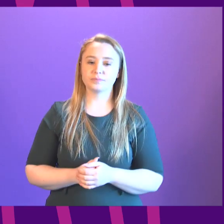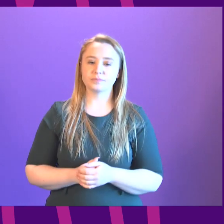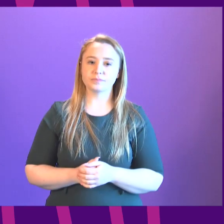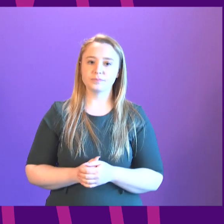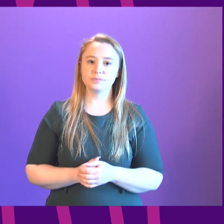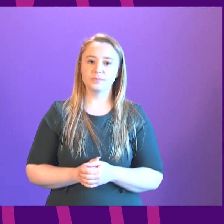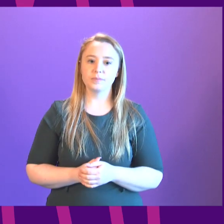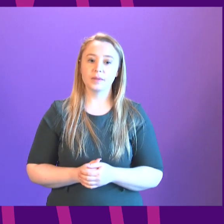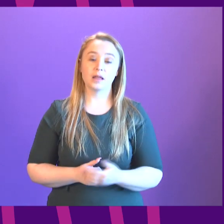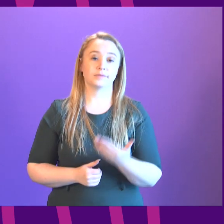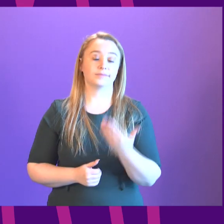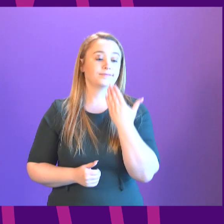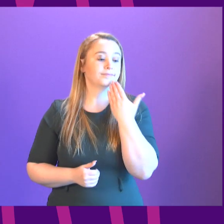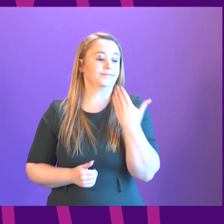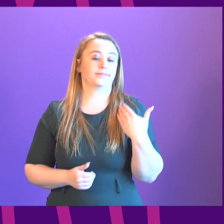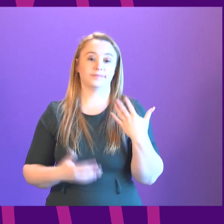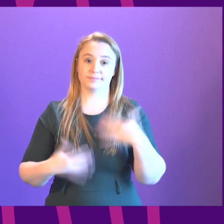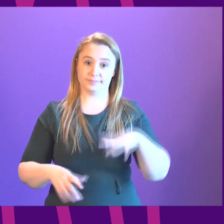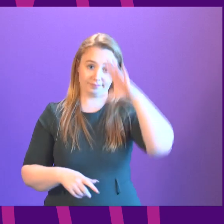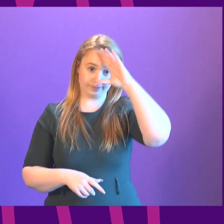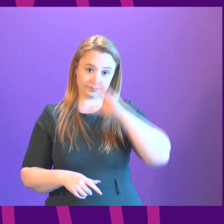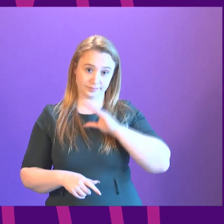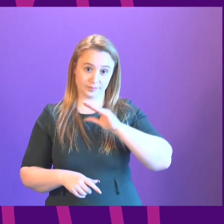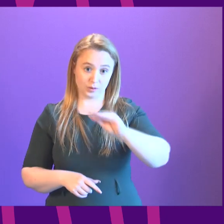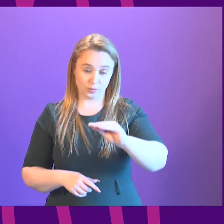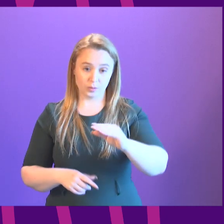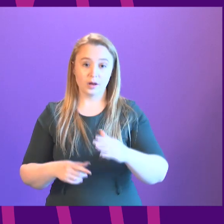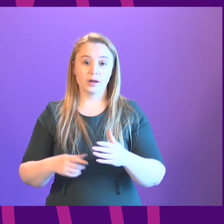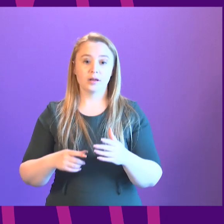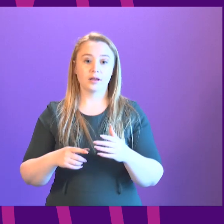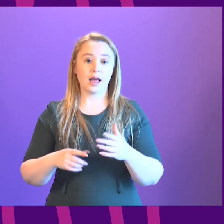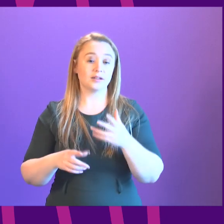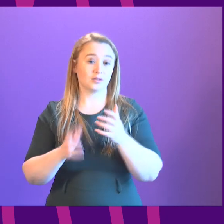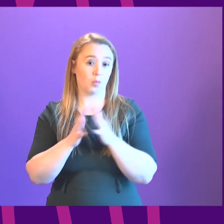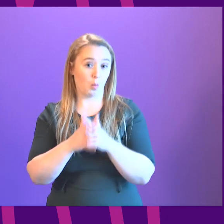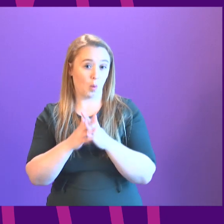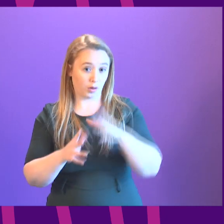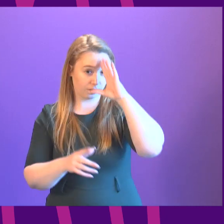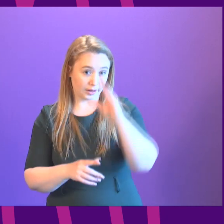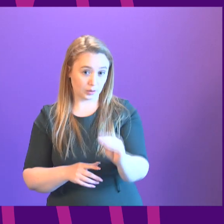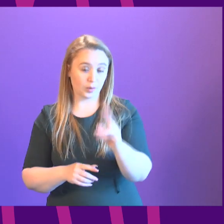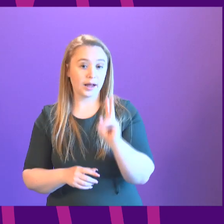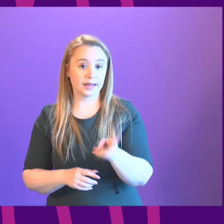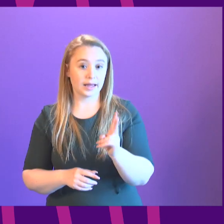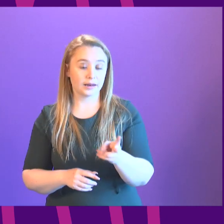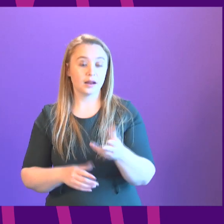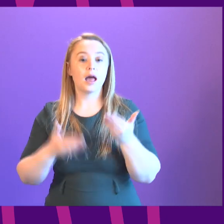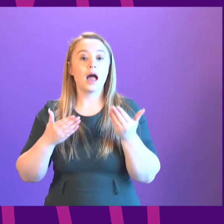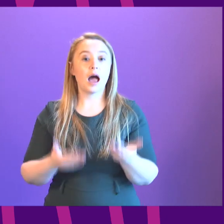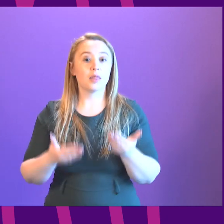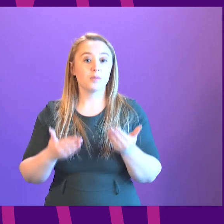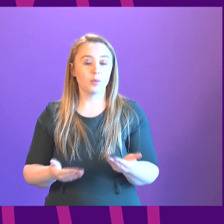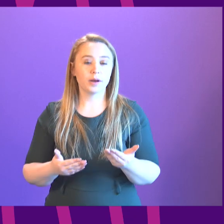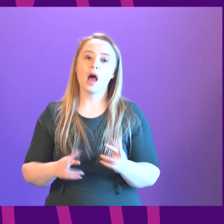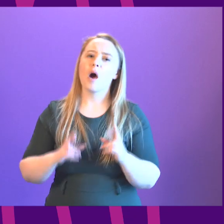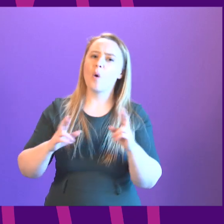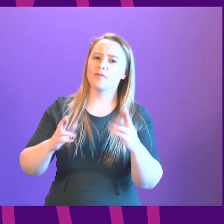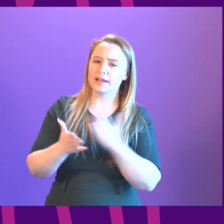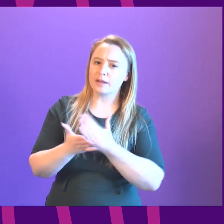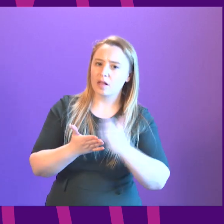As I said in my response to Richard Leonard—and it is worth repeating—at the moment, one